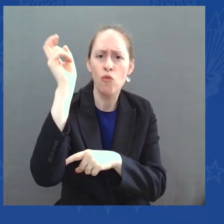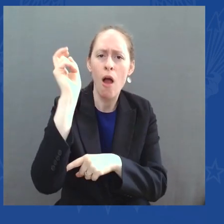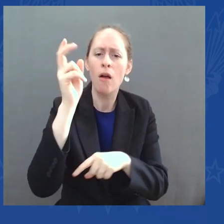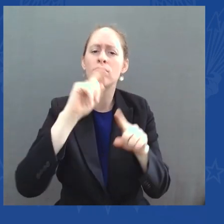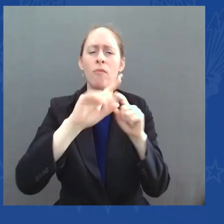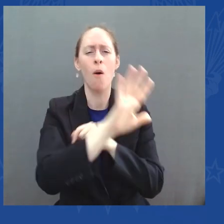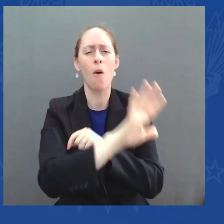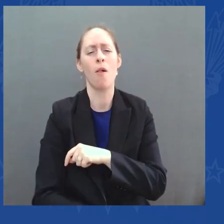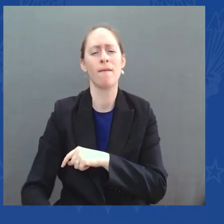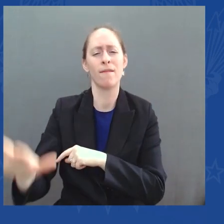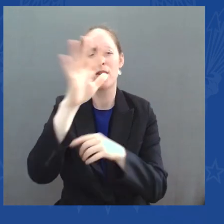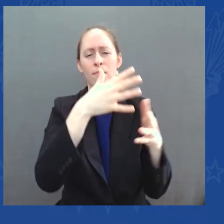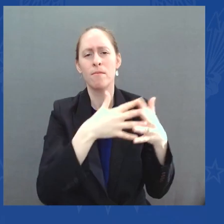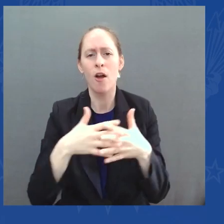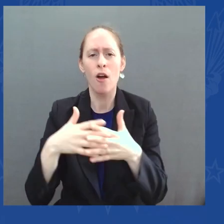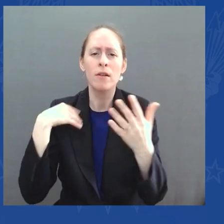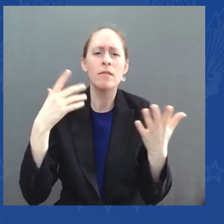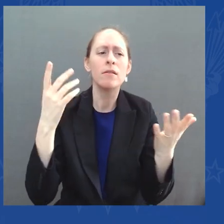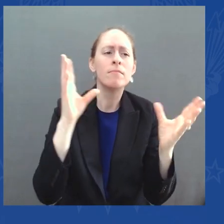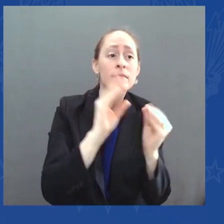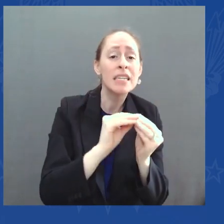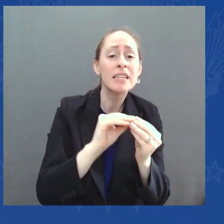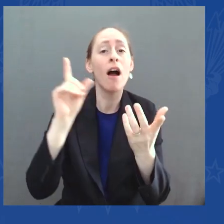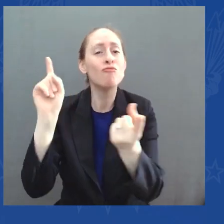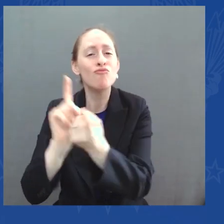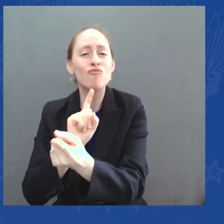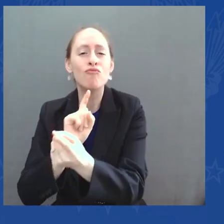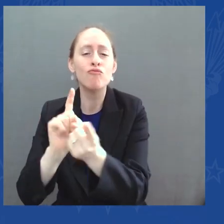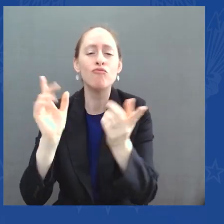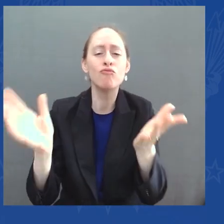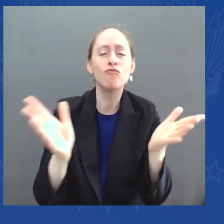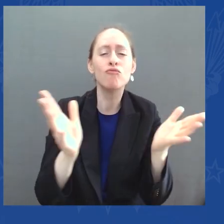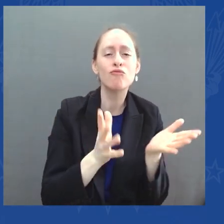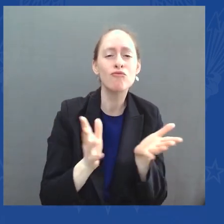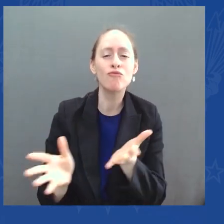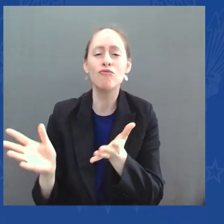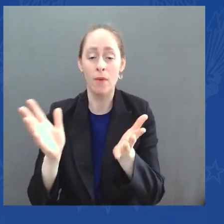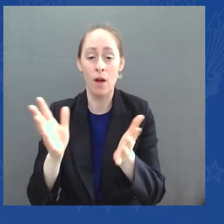in Illinois named Lola, who I think is here today. There you are. Hey, good seeing you.